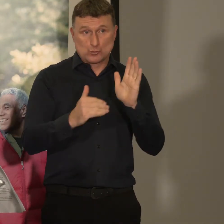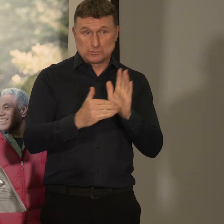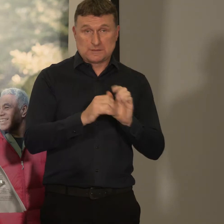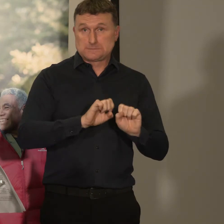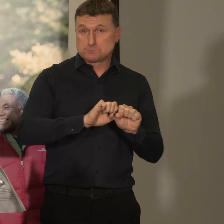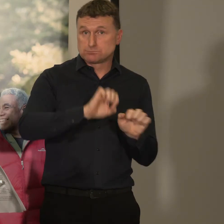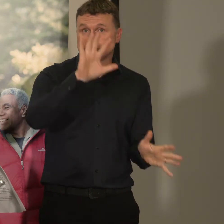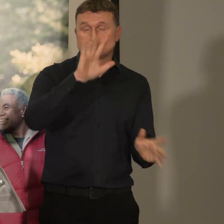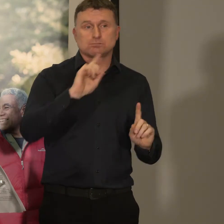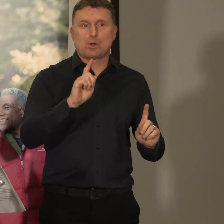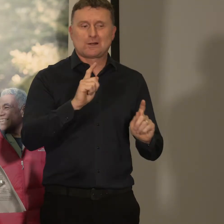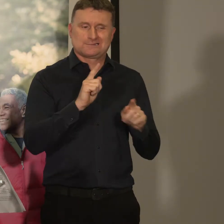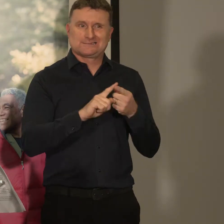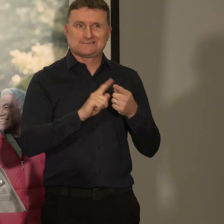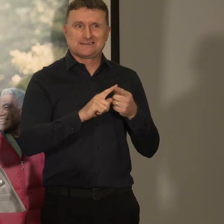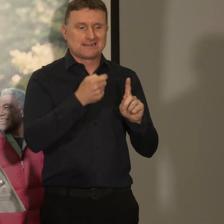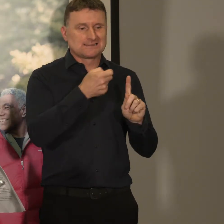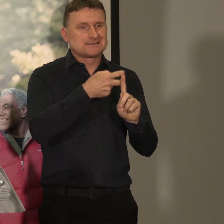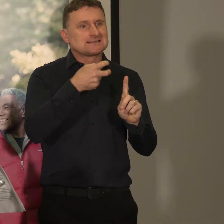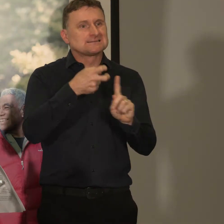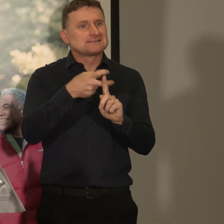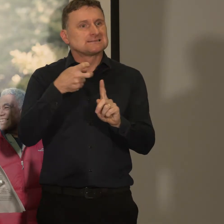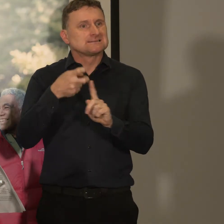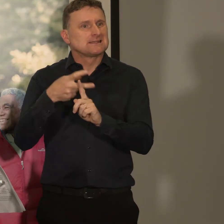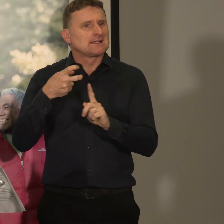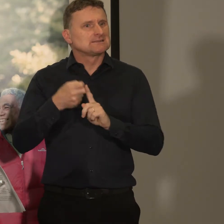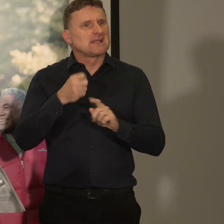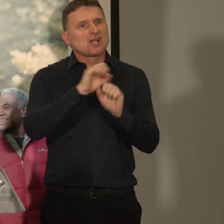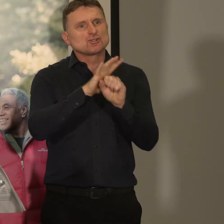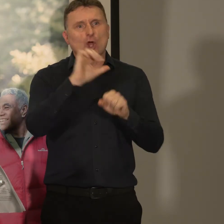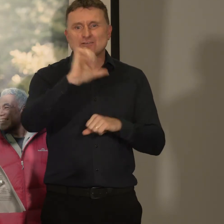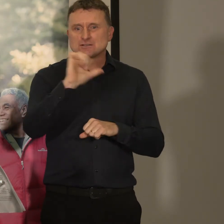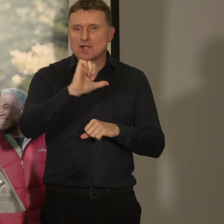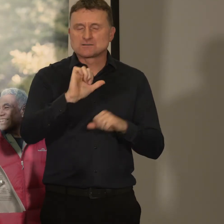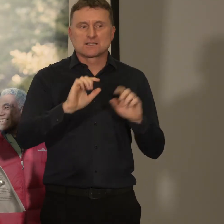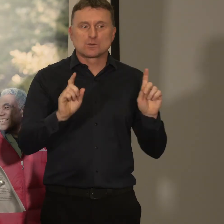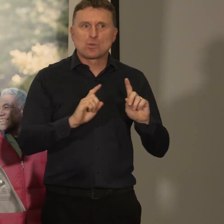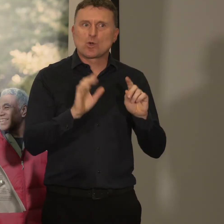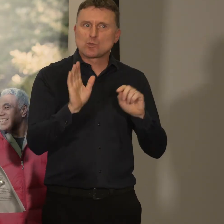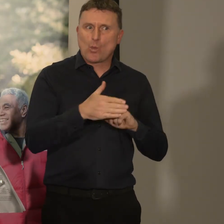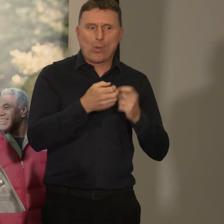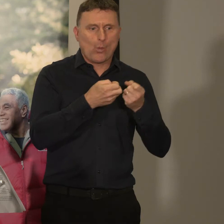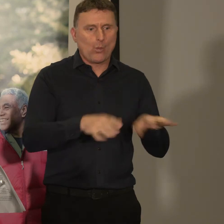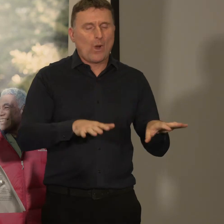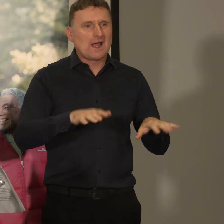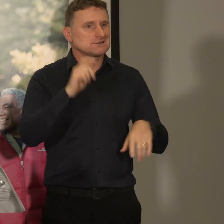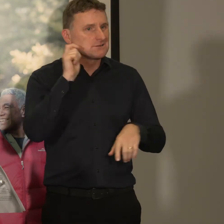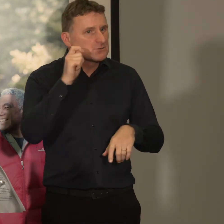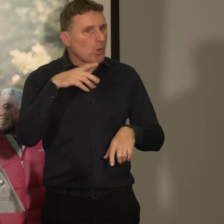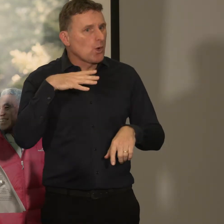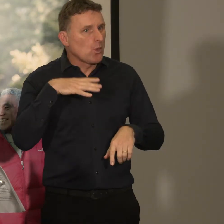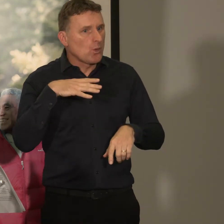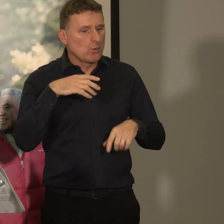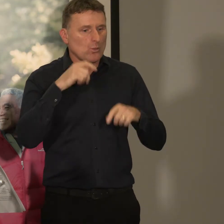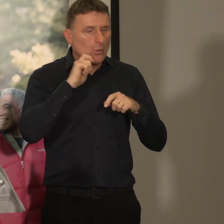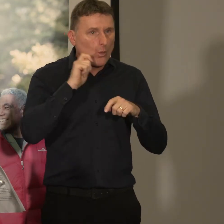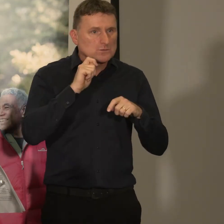the motu. At the moment we are still detecting COVID-19 in